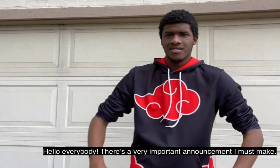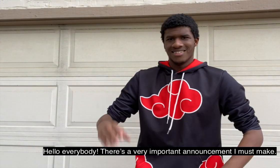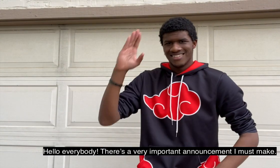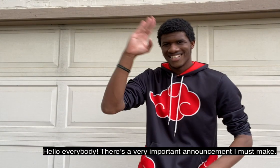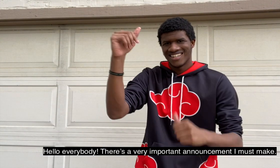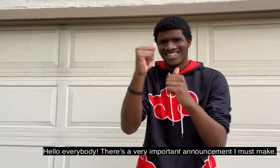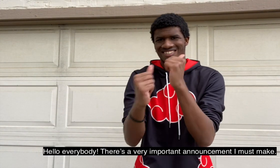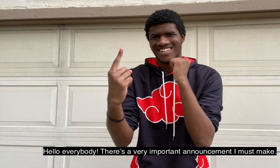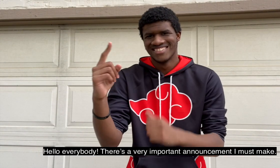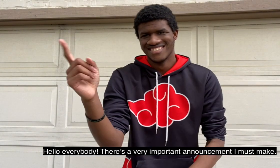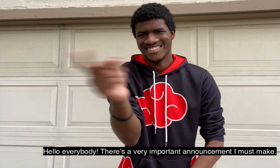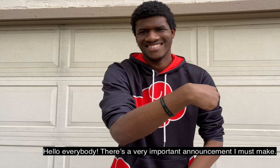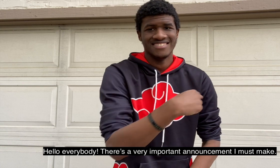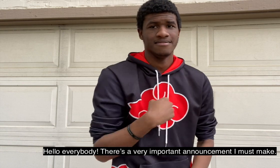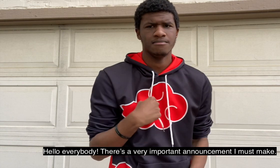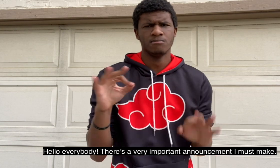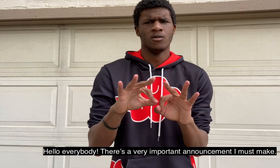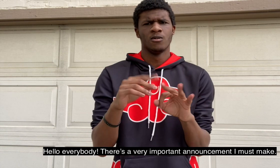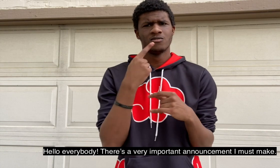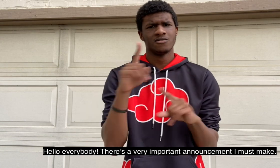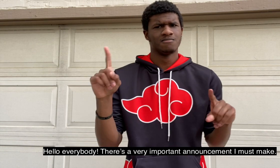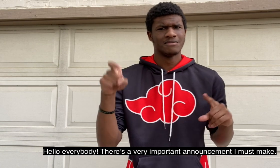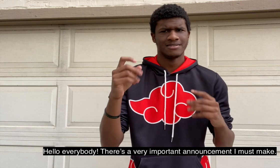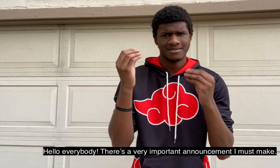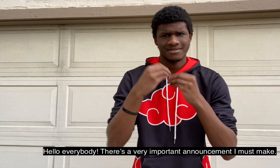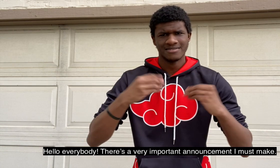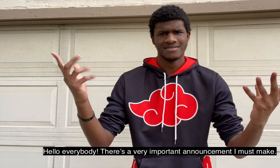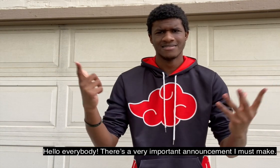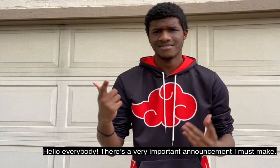Hello everybody! There’s a very important announcement I must make.